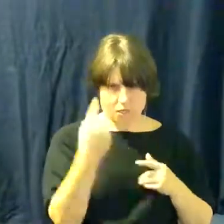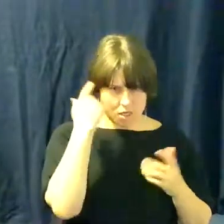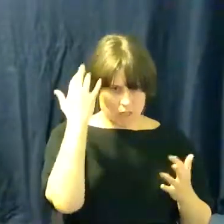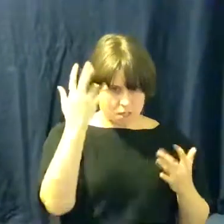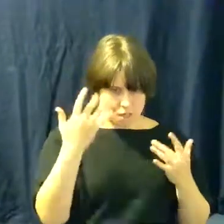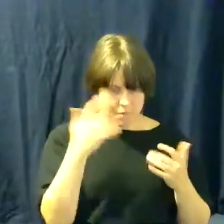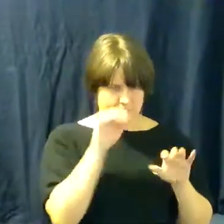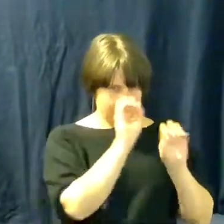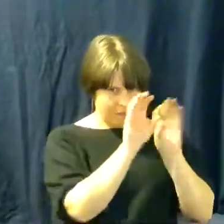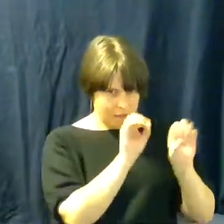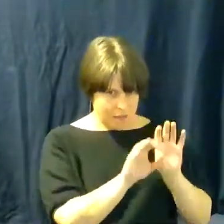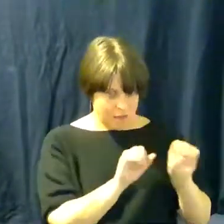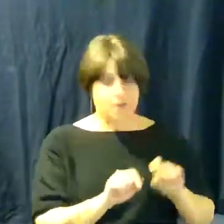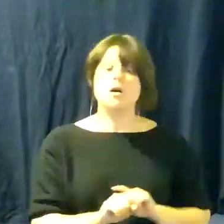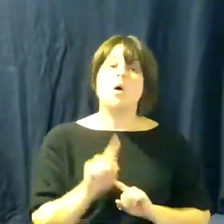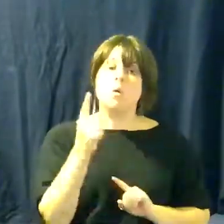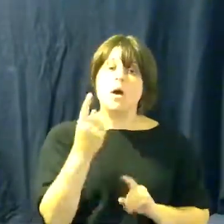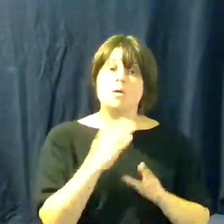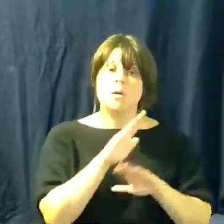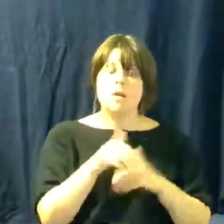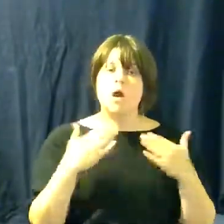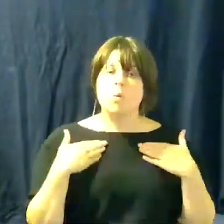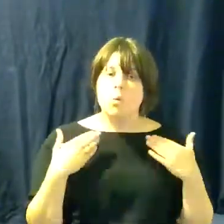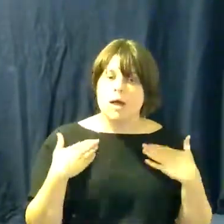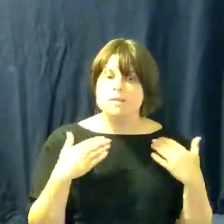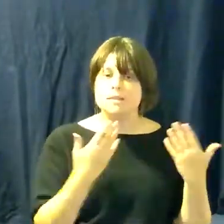second week, so you've got a week to think about them and fill them in. One